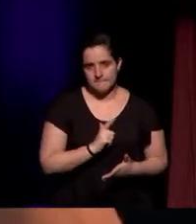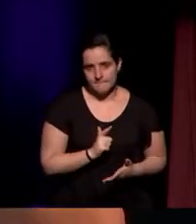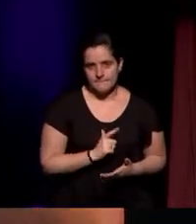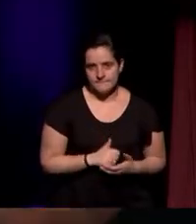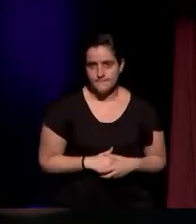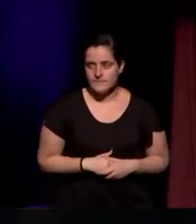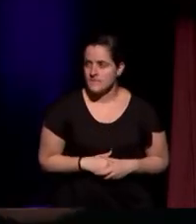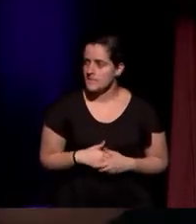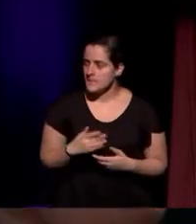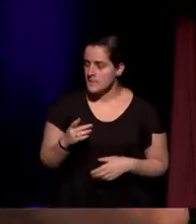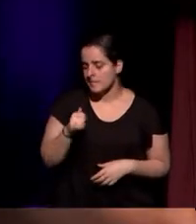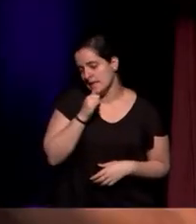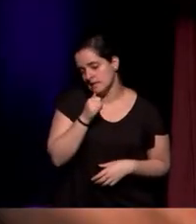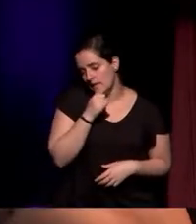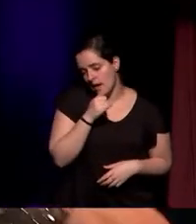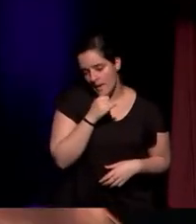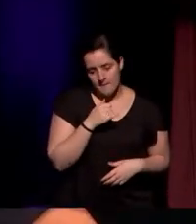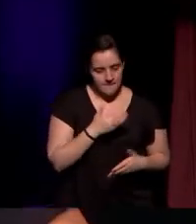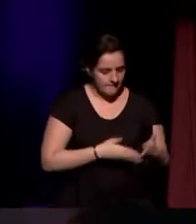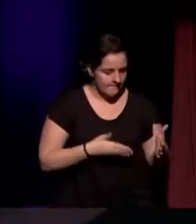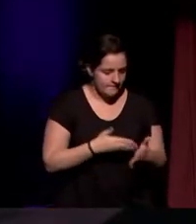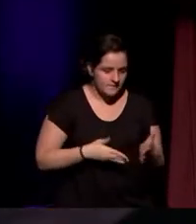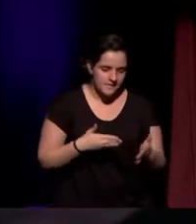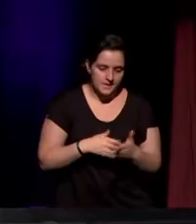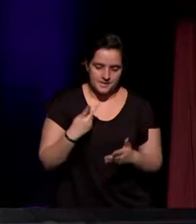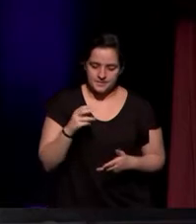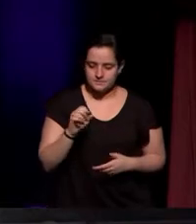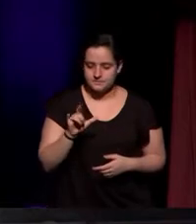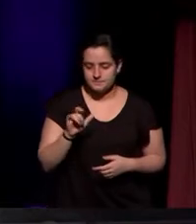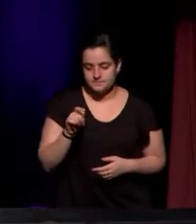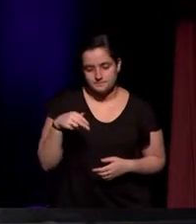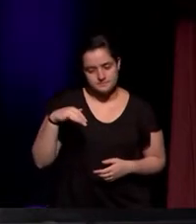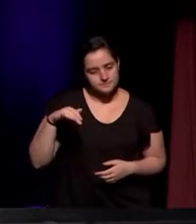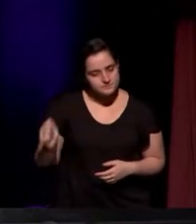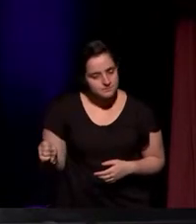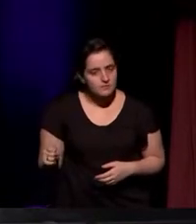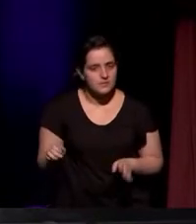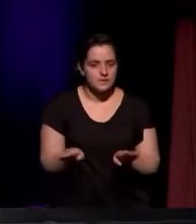restrictions on polygamy and the Male Divorce Practice